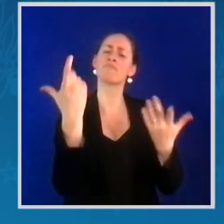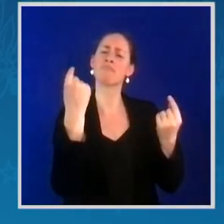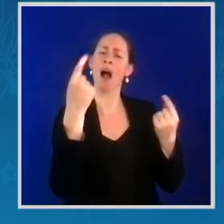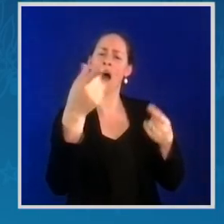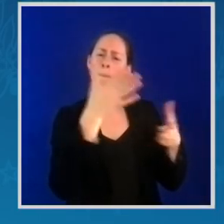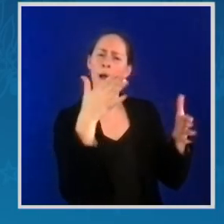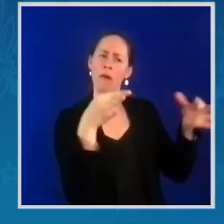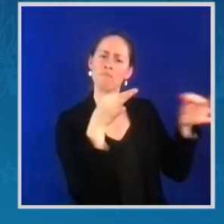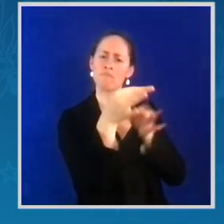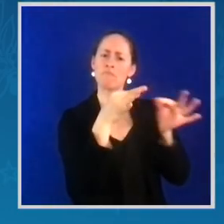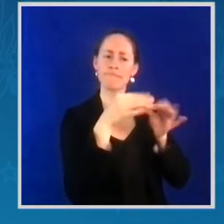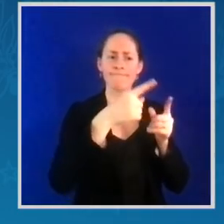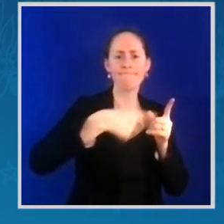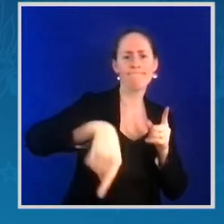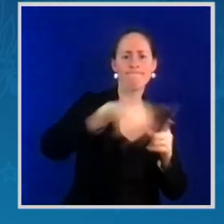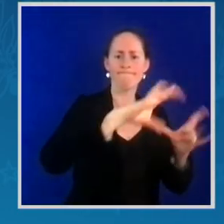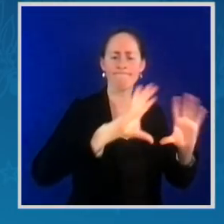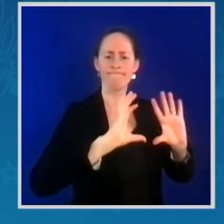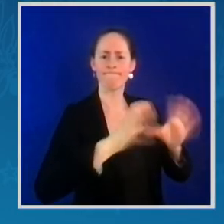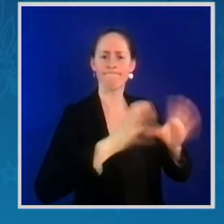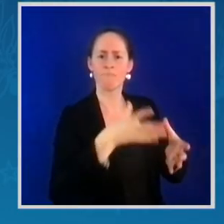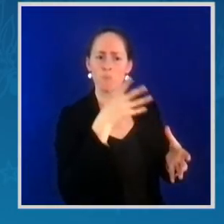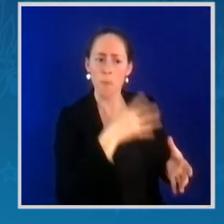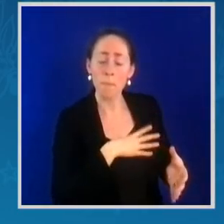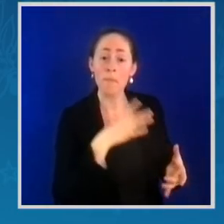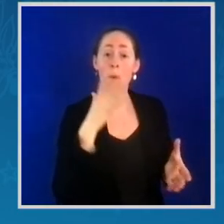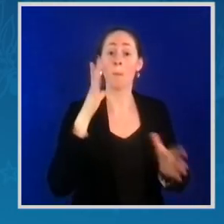many of them who I see every day as a message of hope,